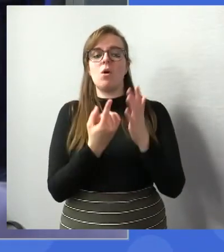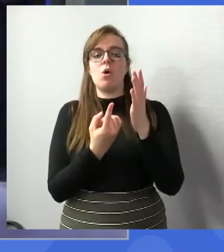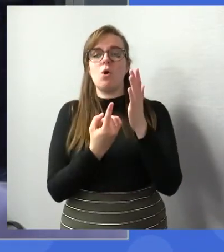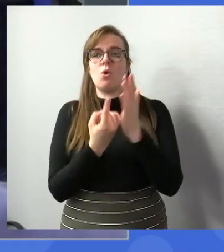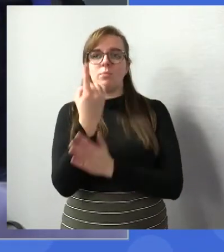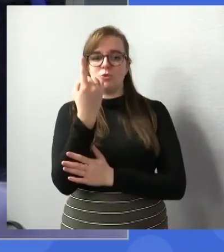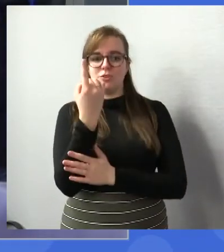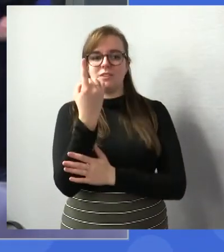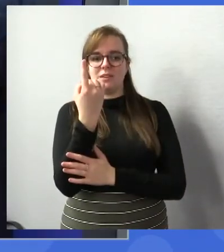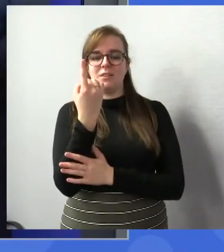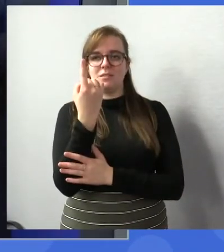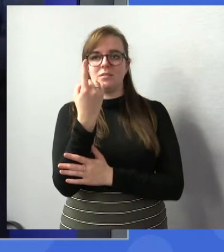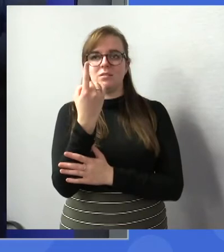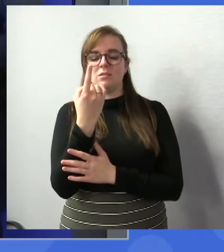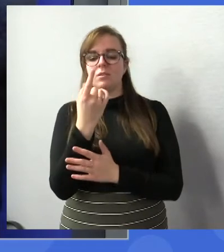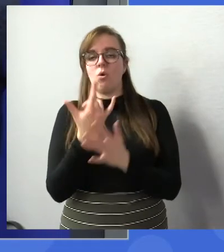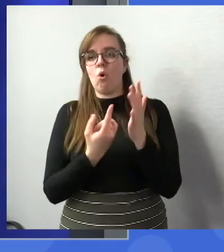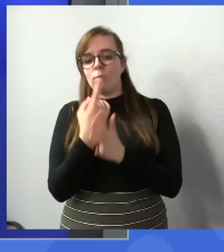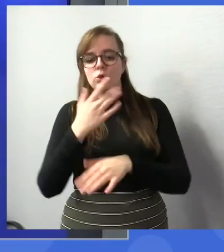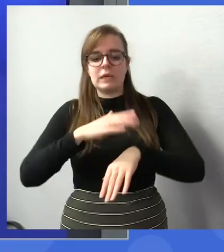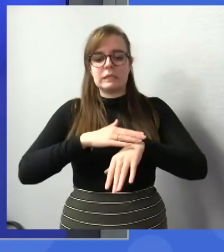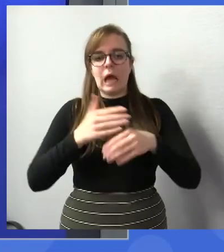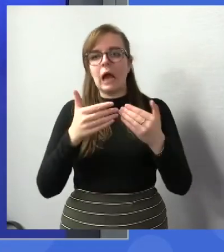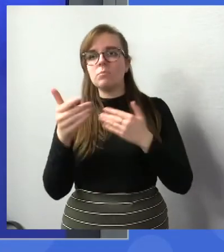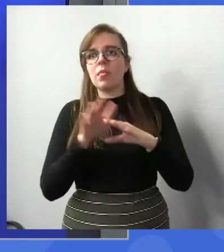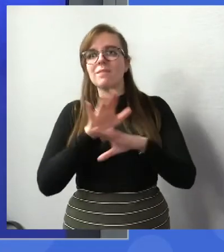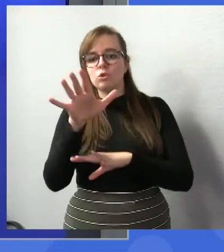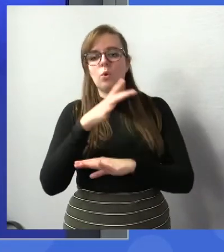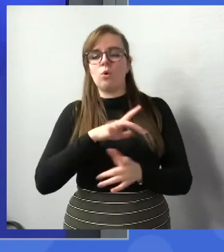times in the future when we want to rely on electronic voting so we thought we'd